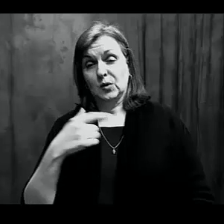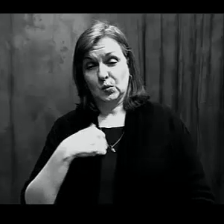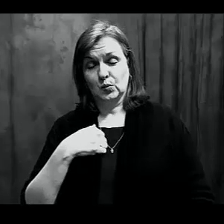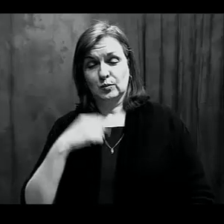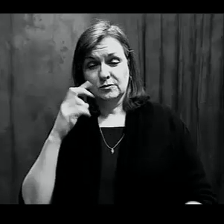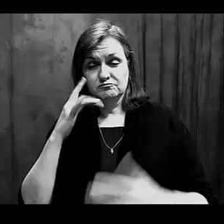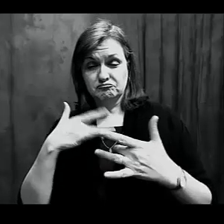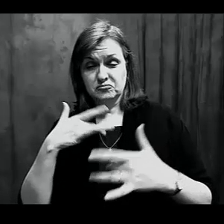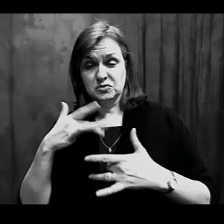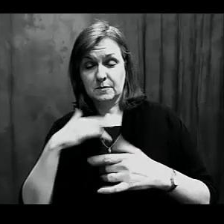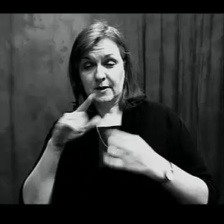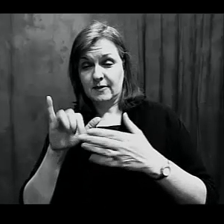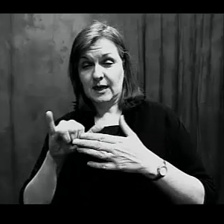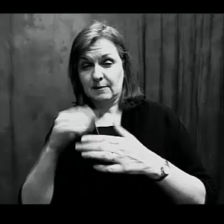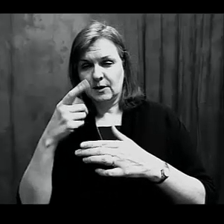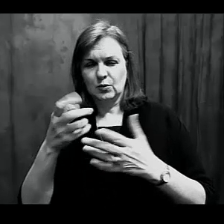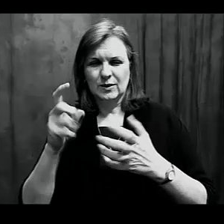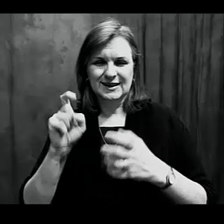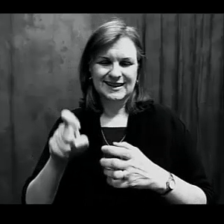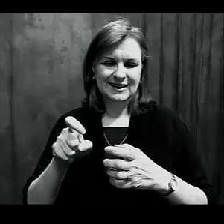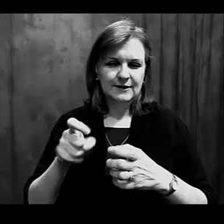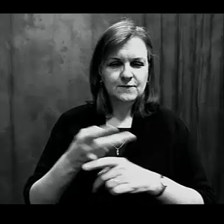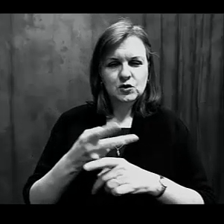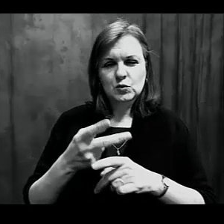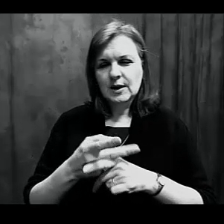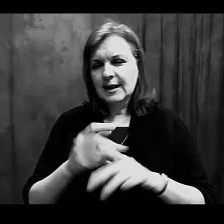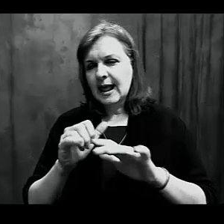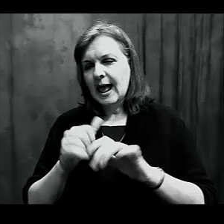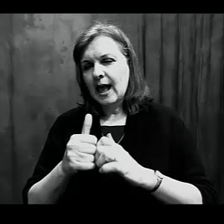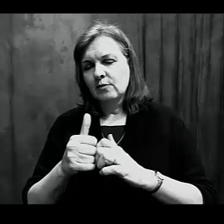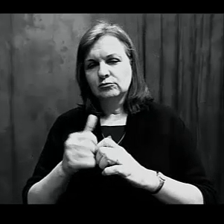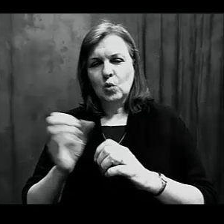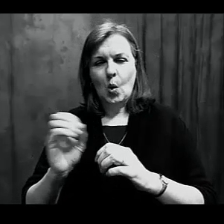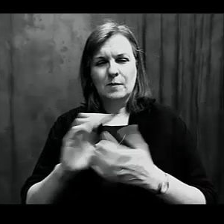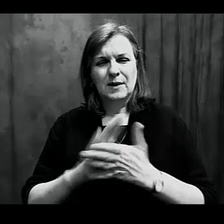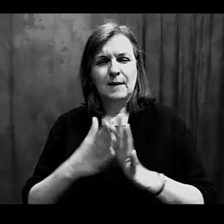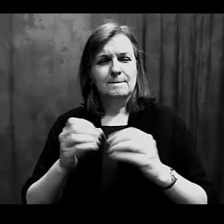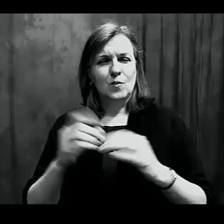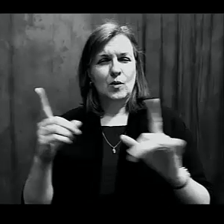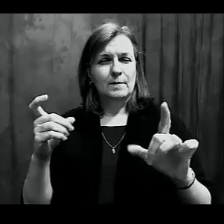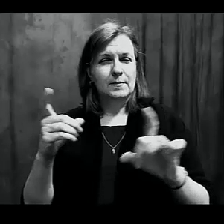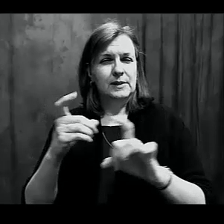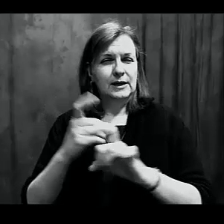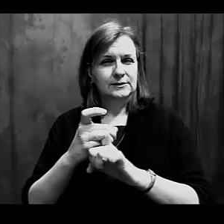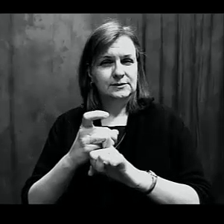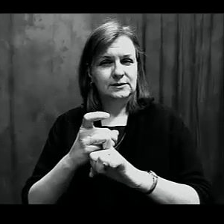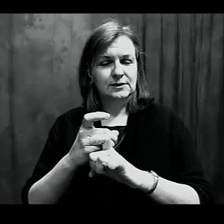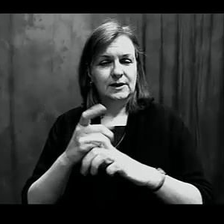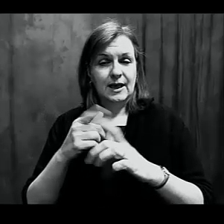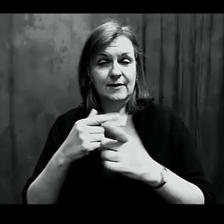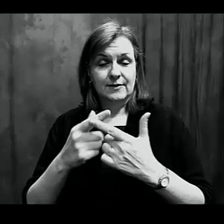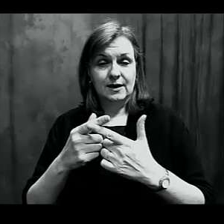we worry about multicellularity because we need to look for increased complexity